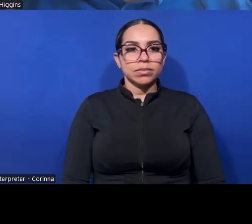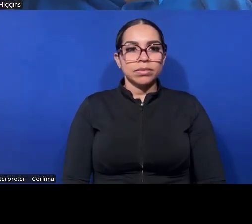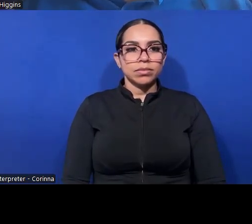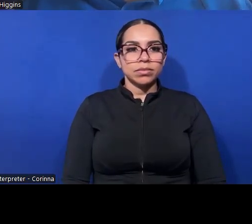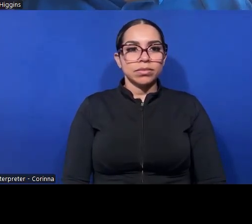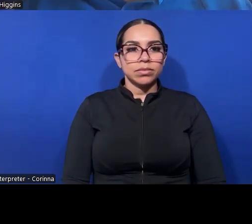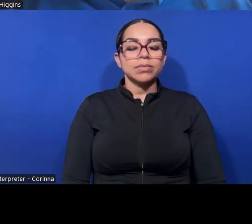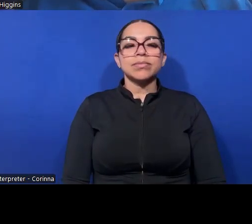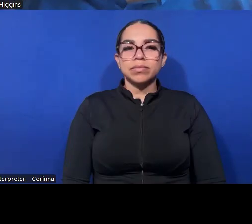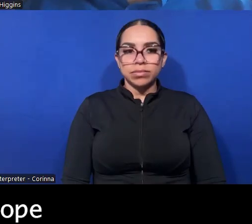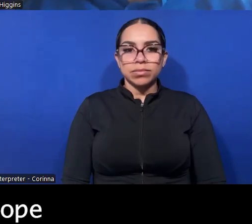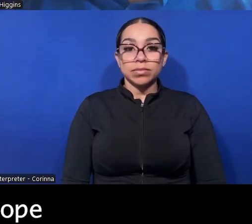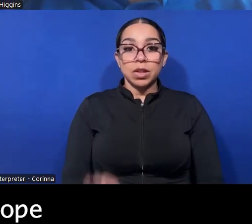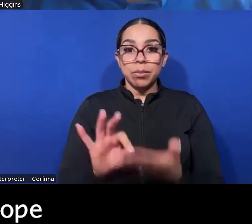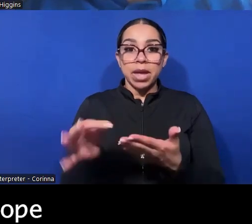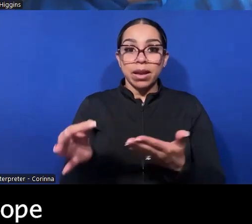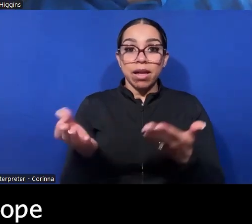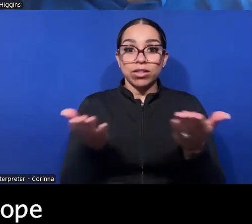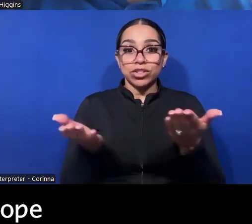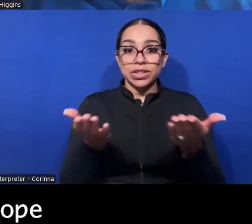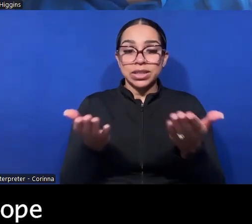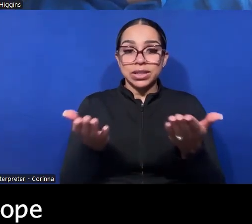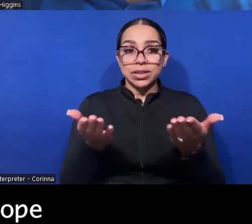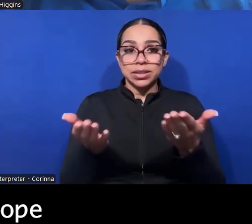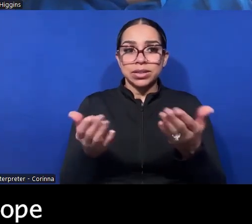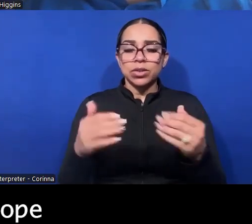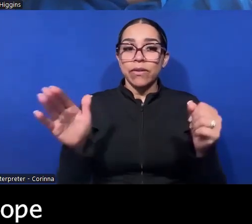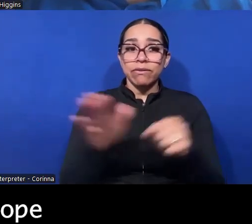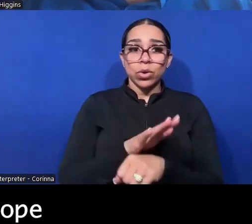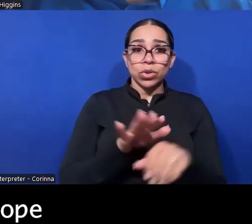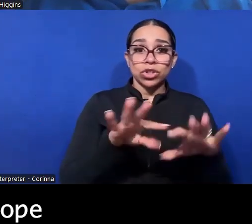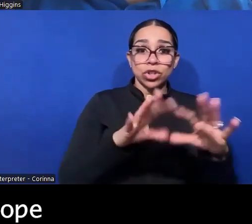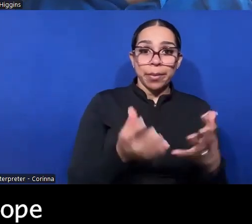So Medi-Cal services. So there are there's Full Scope Medi-Cal versus Restricted Medi-Cal.